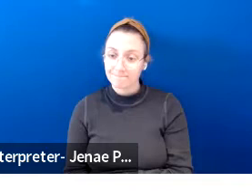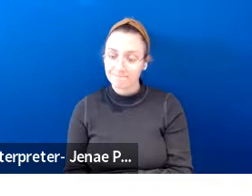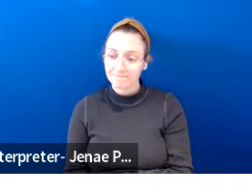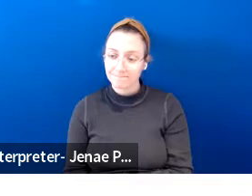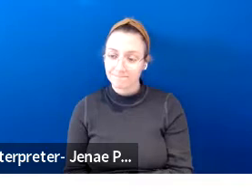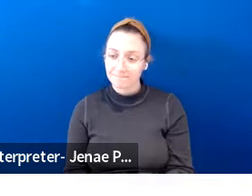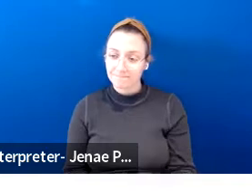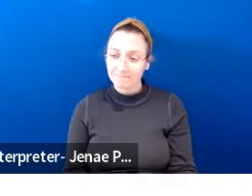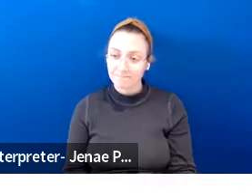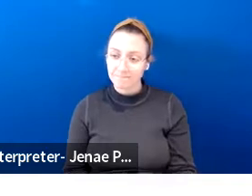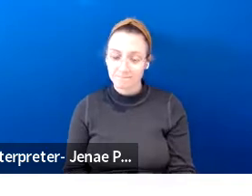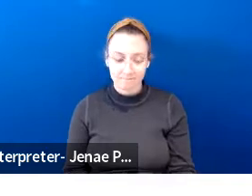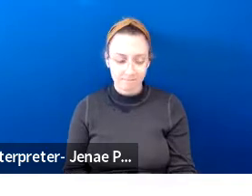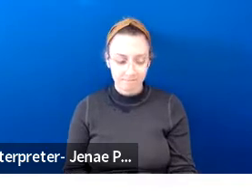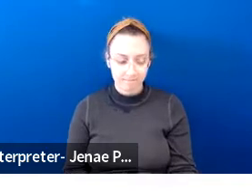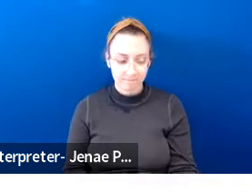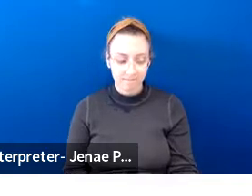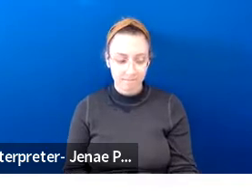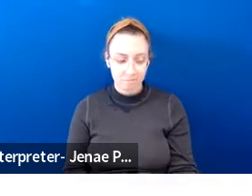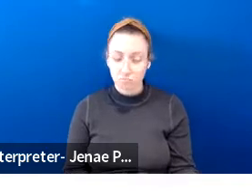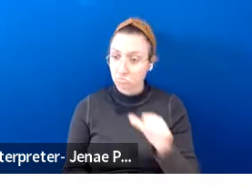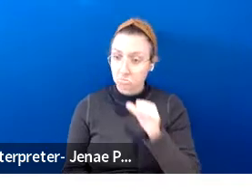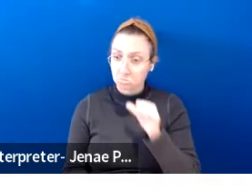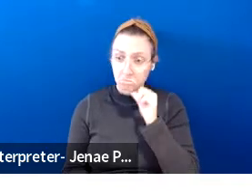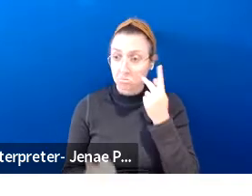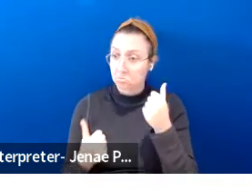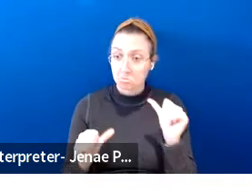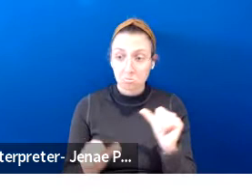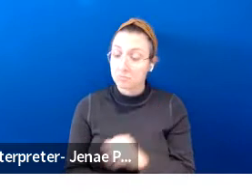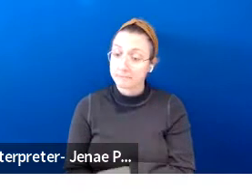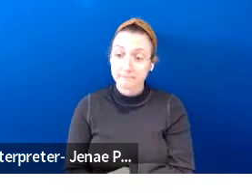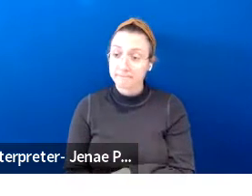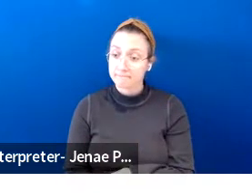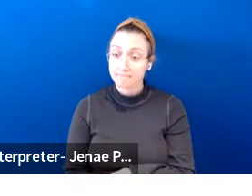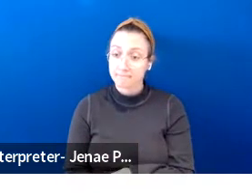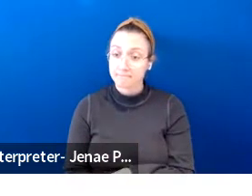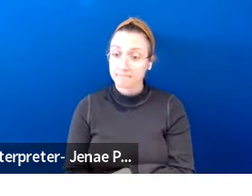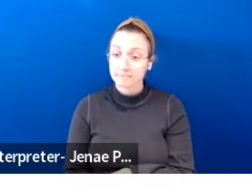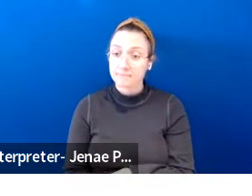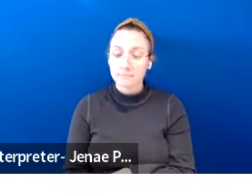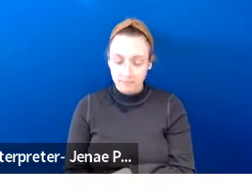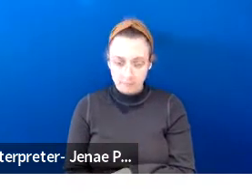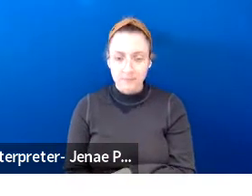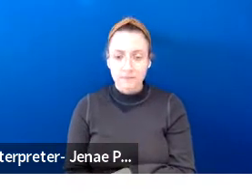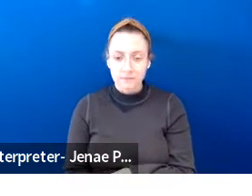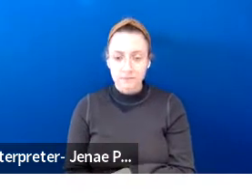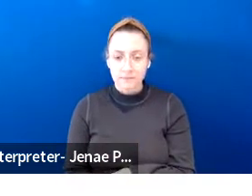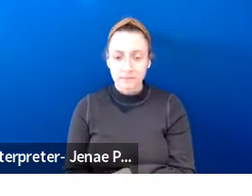that you don't see any anytime soon? Okay. So I see